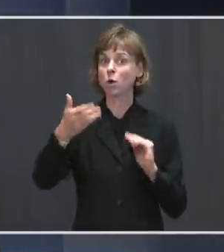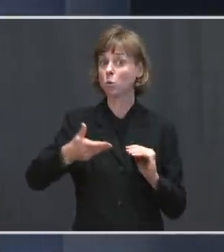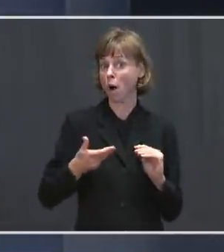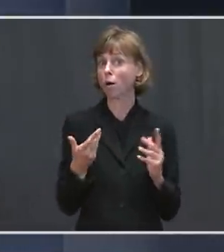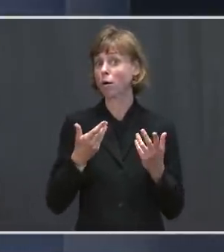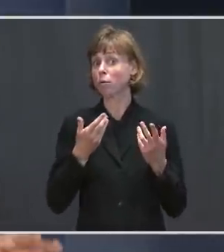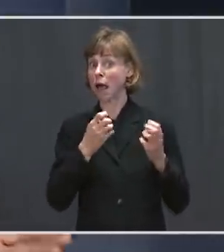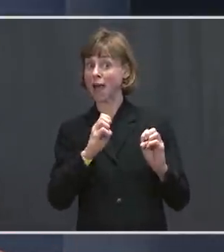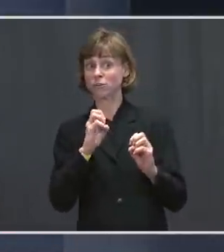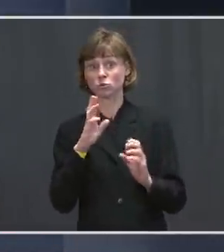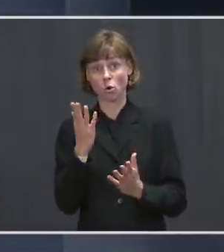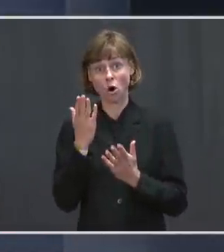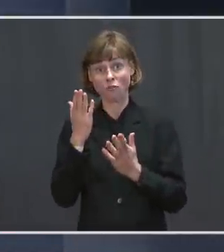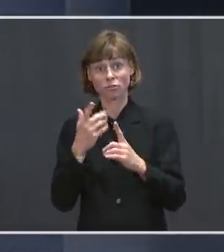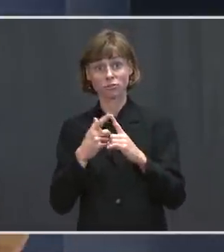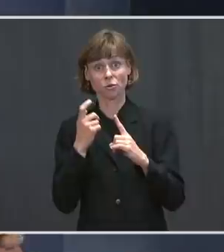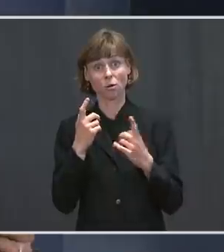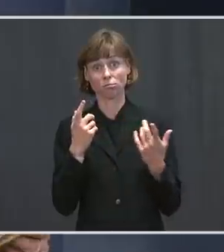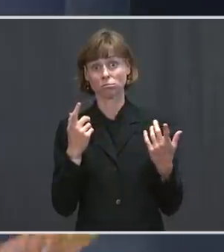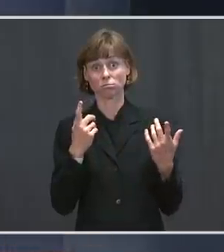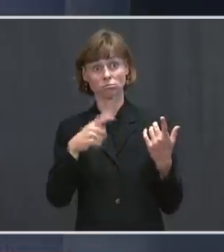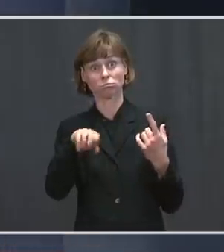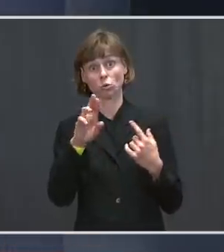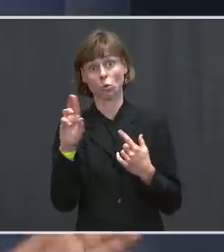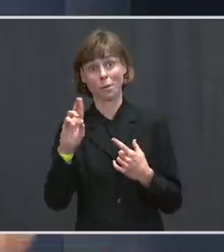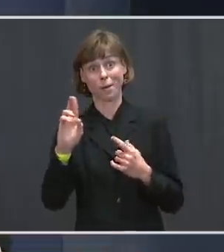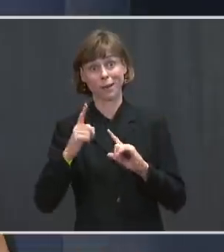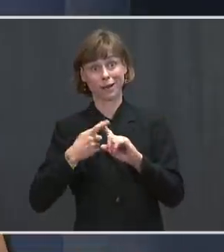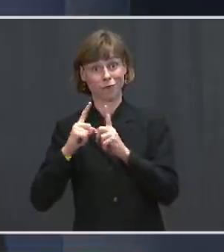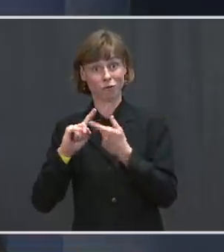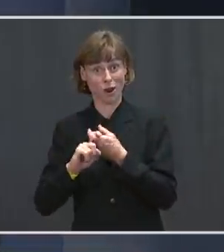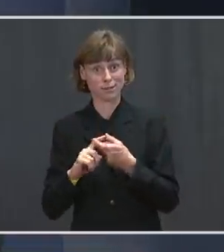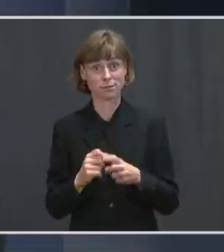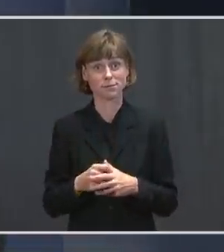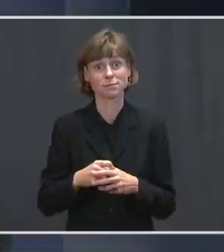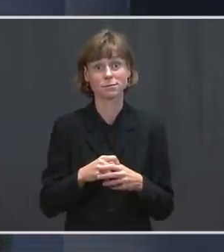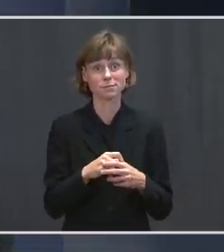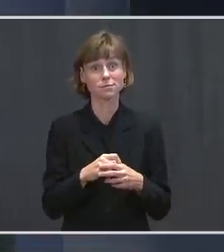from our republican friends for discussion